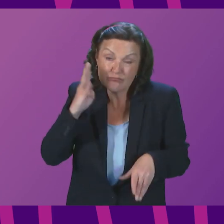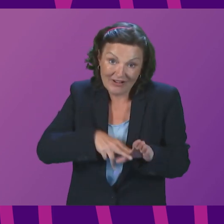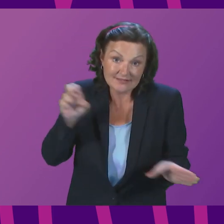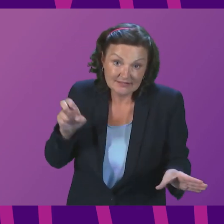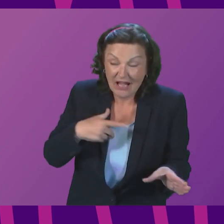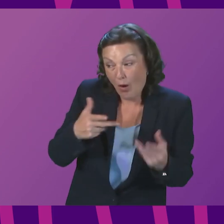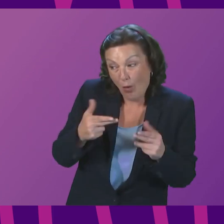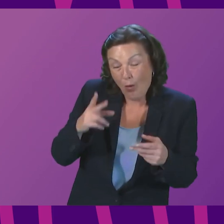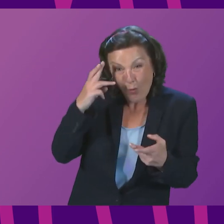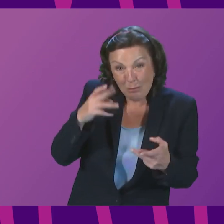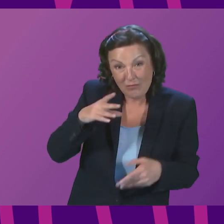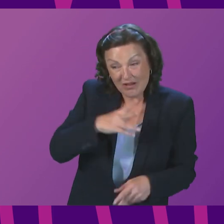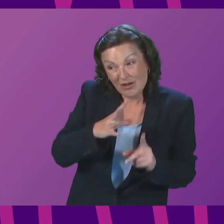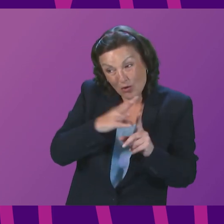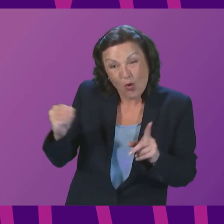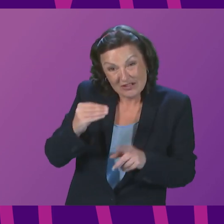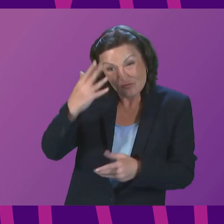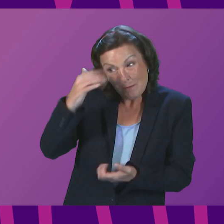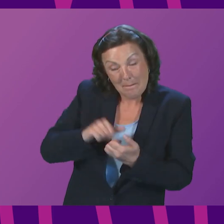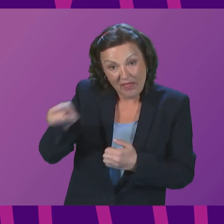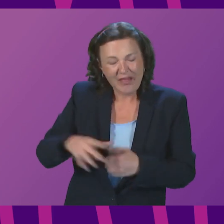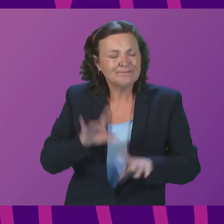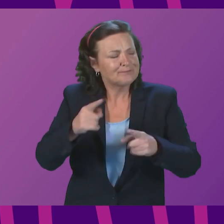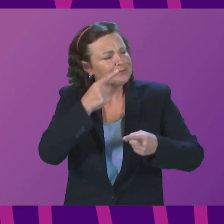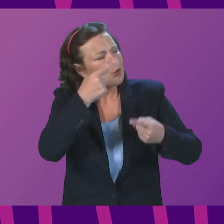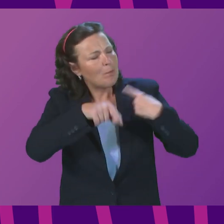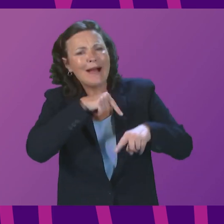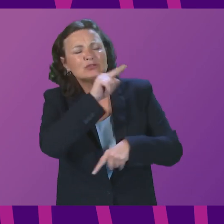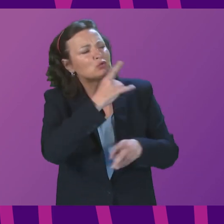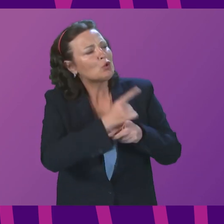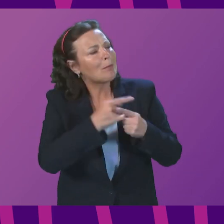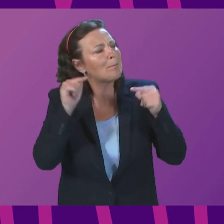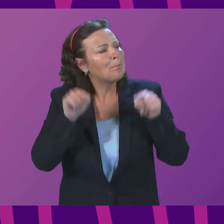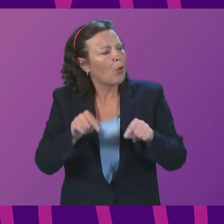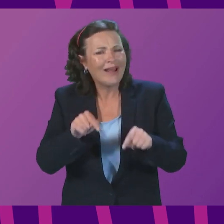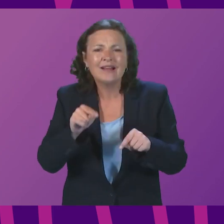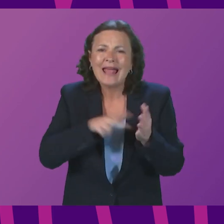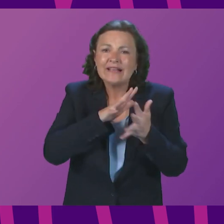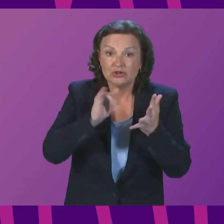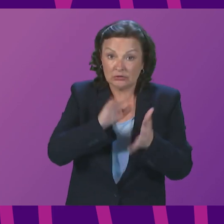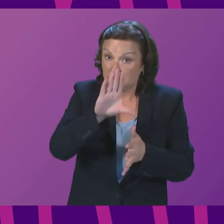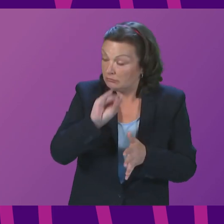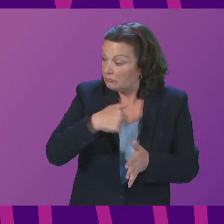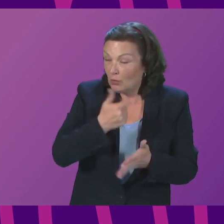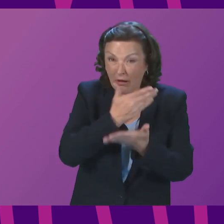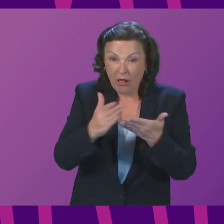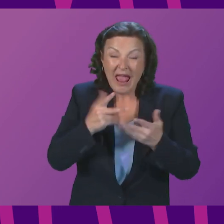On bullying in the national health service, we should all be very clear that bullying is unacceptable.